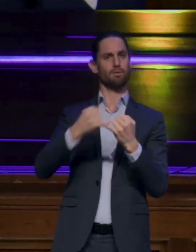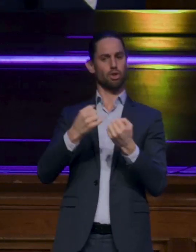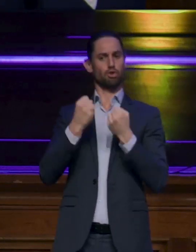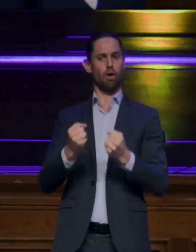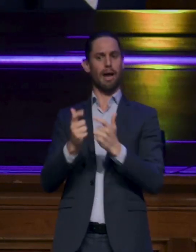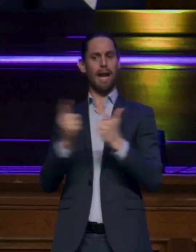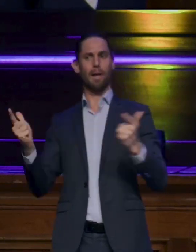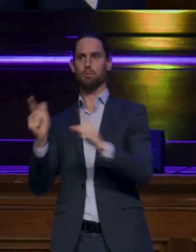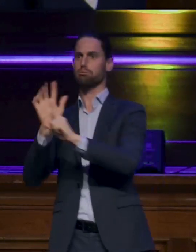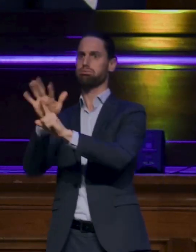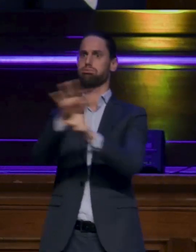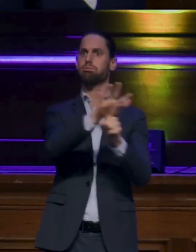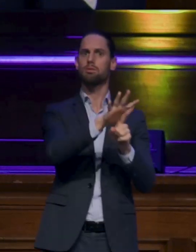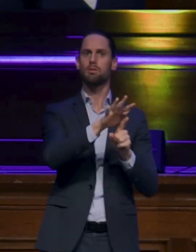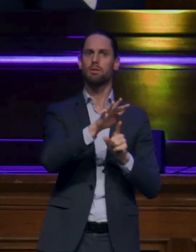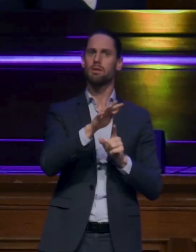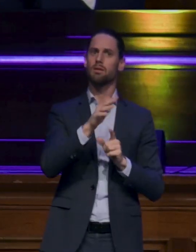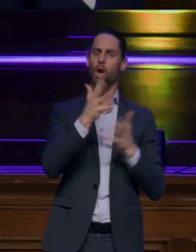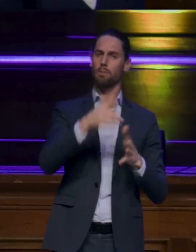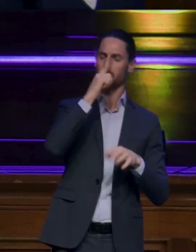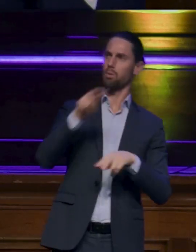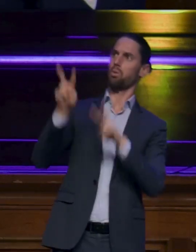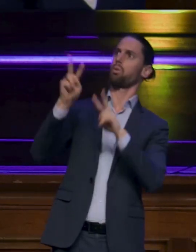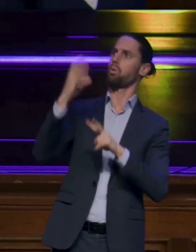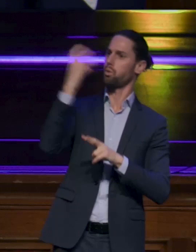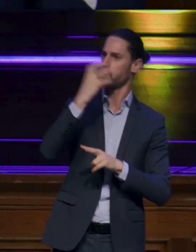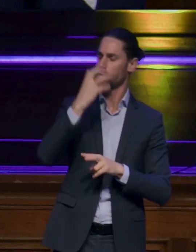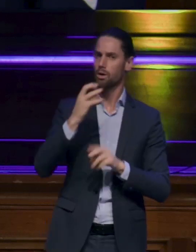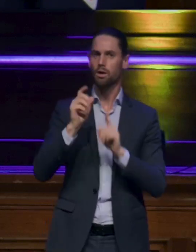don't think many of us have seen in our lifetime perhaps those of us who who go